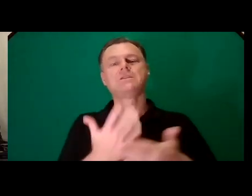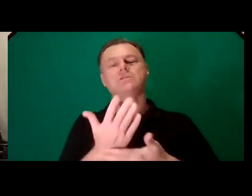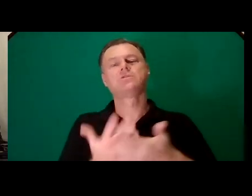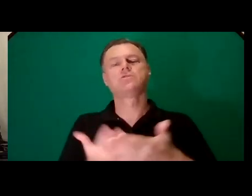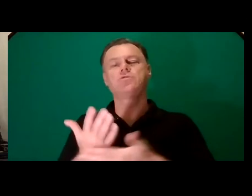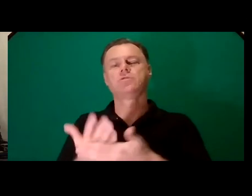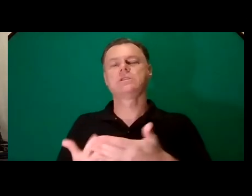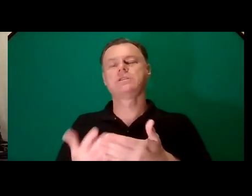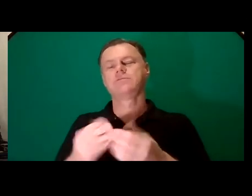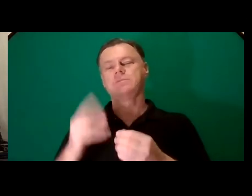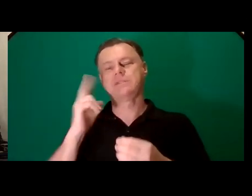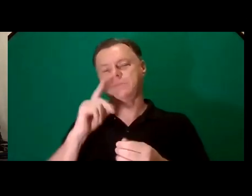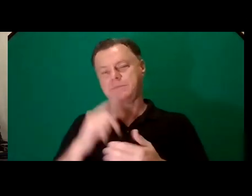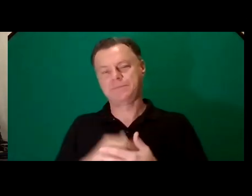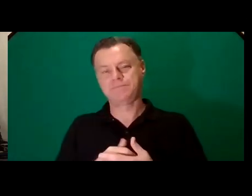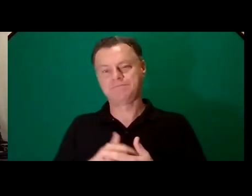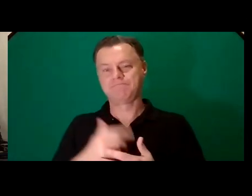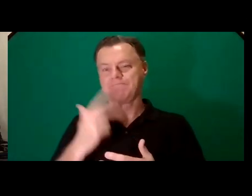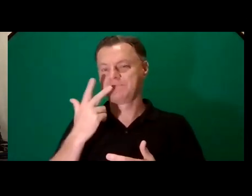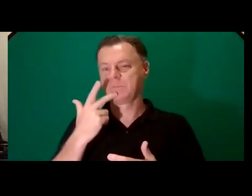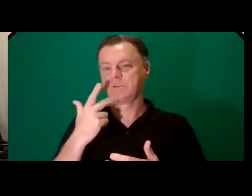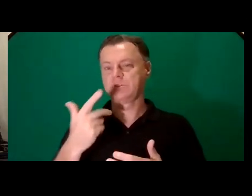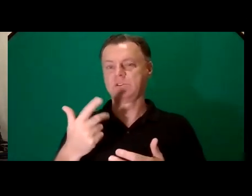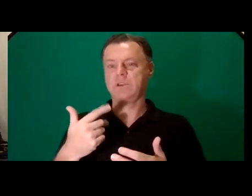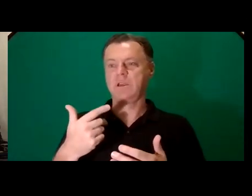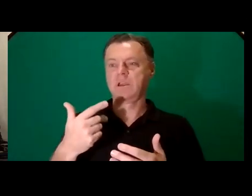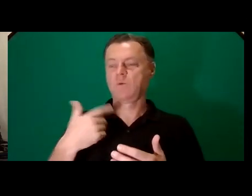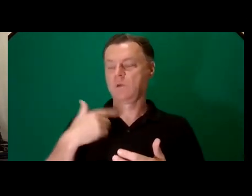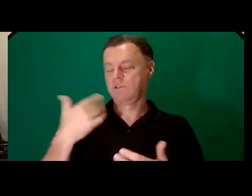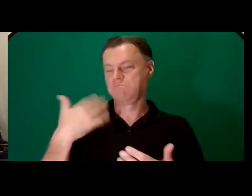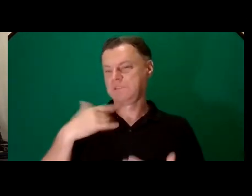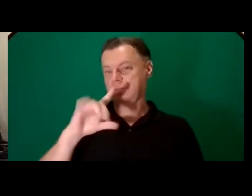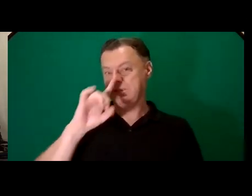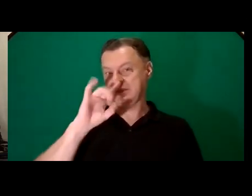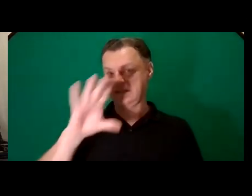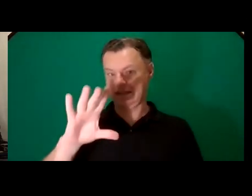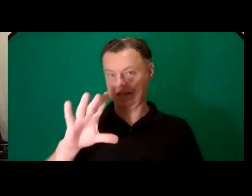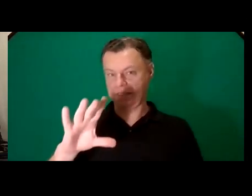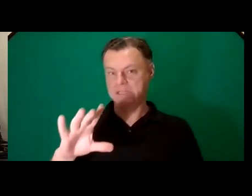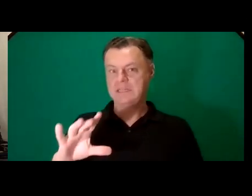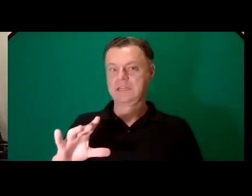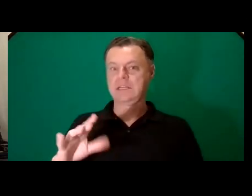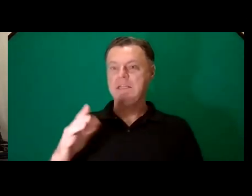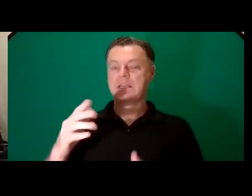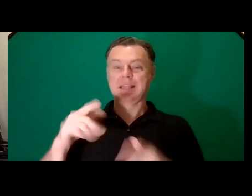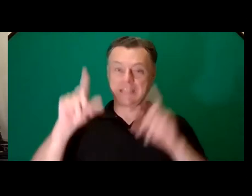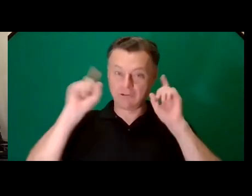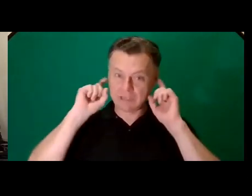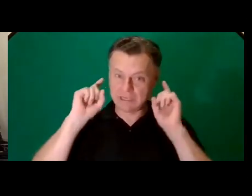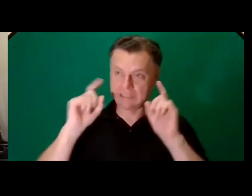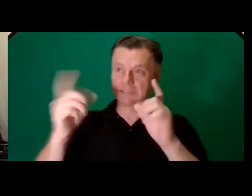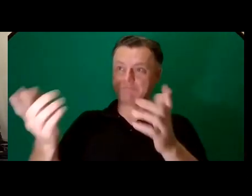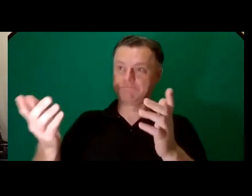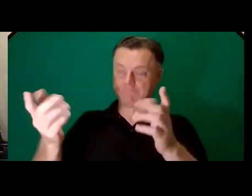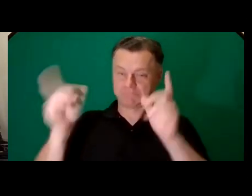Imagine if I had been given a book when I was 10 years old being given hearing aids and someone had